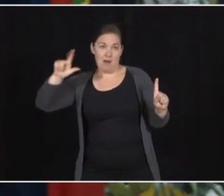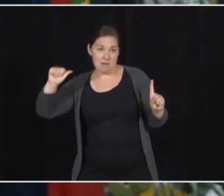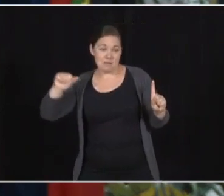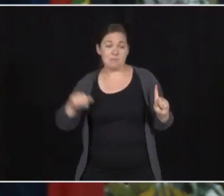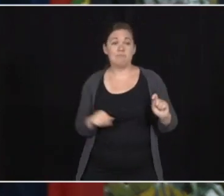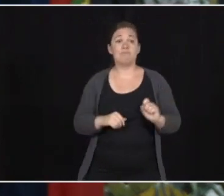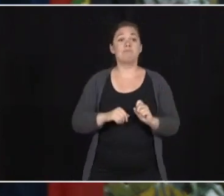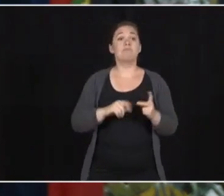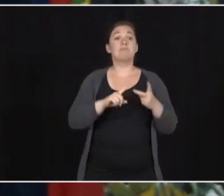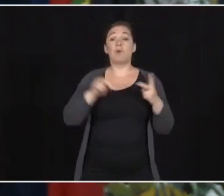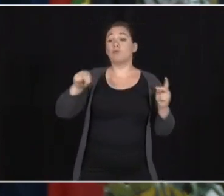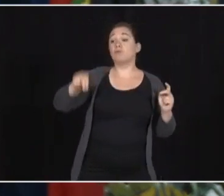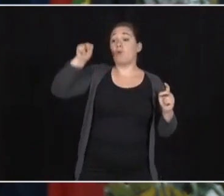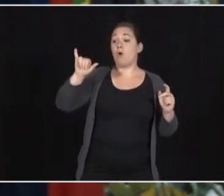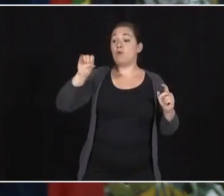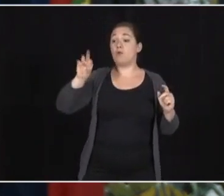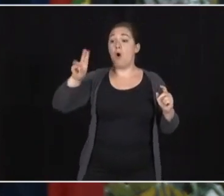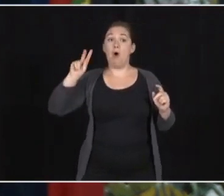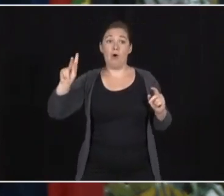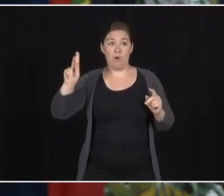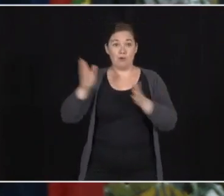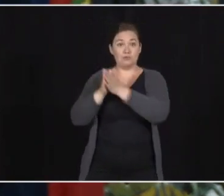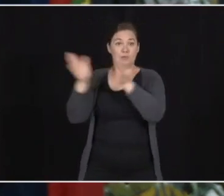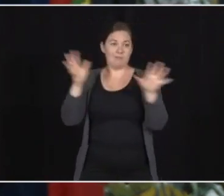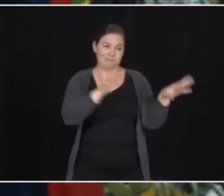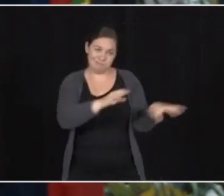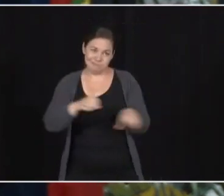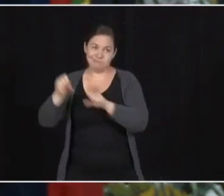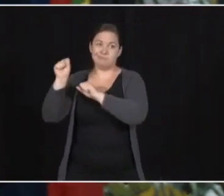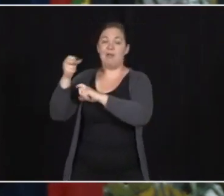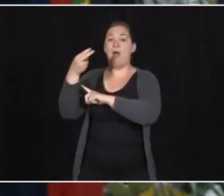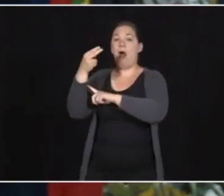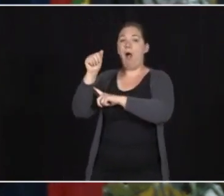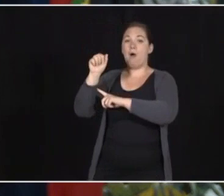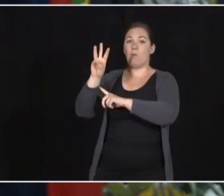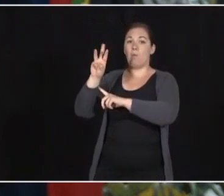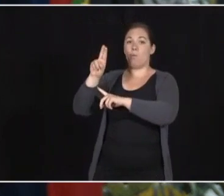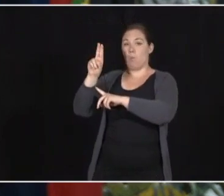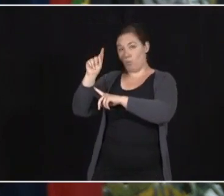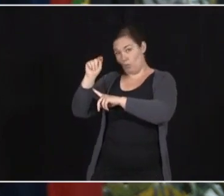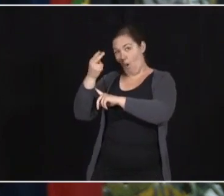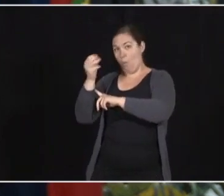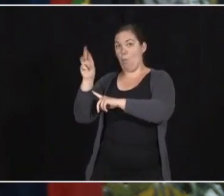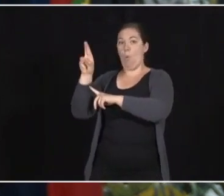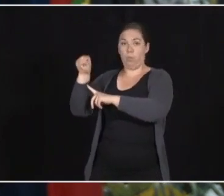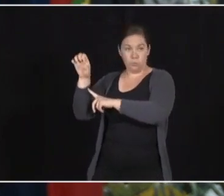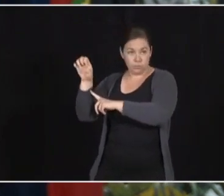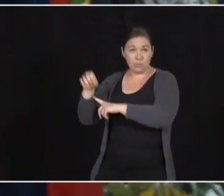North health General will be managing Hawthorne place. Scarborough General will be managing all to mount. I want to thank these